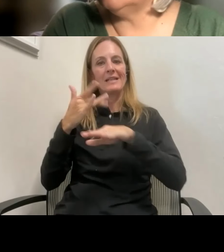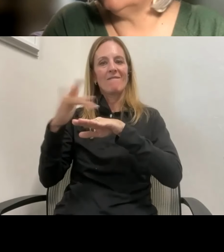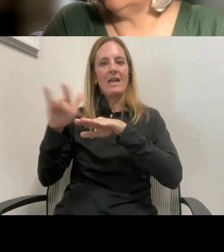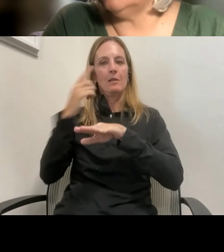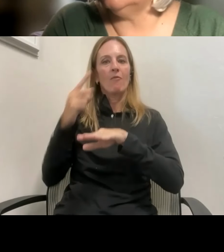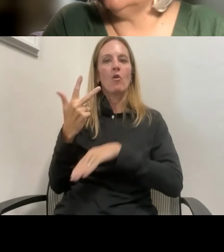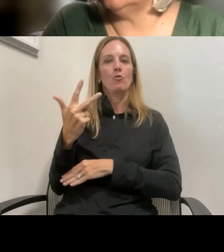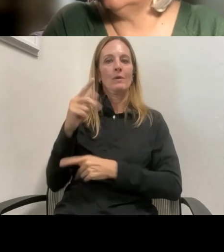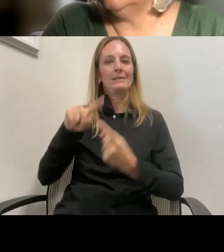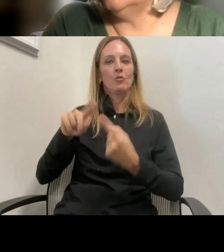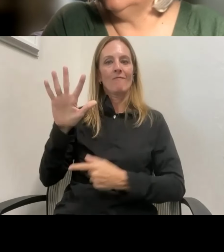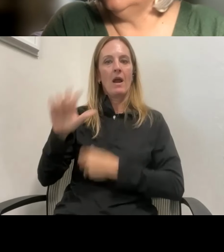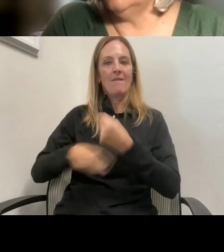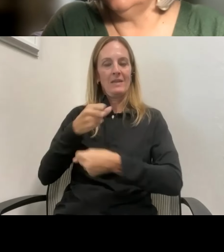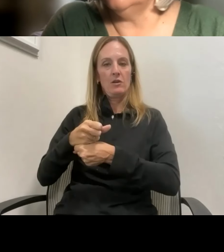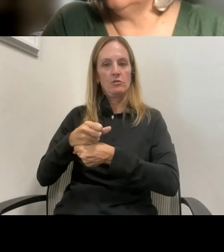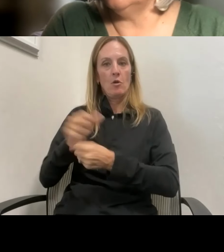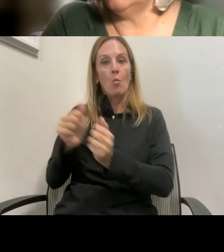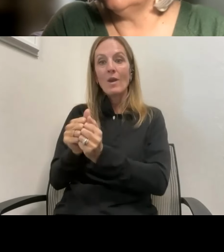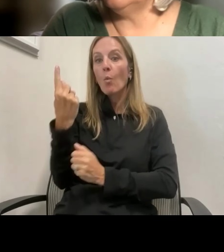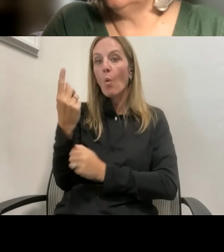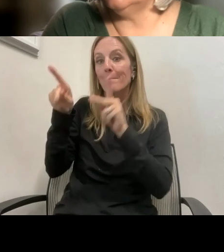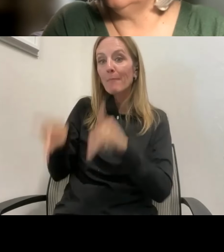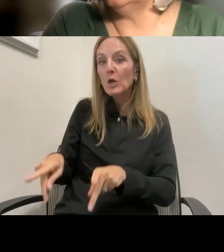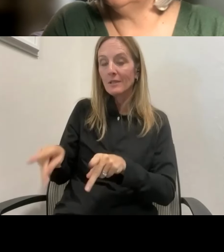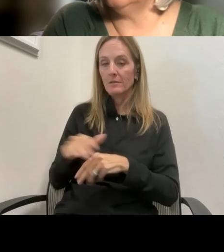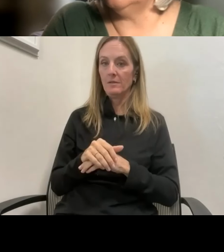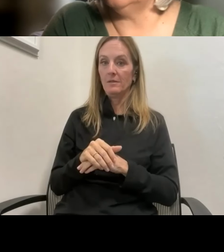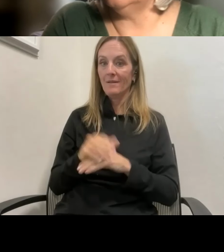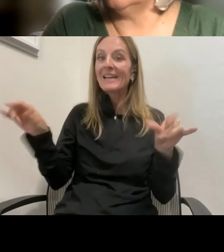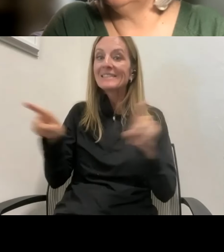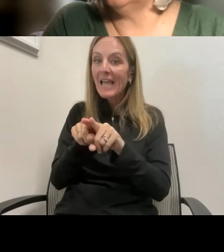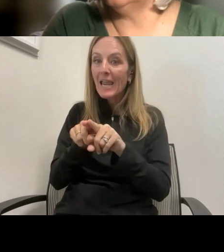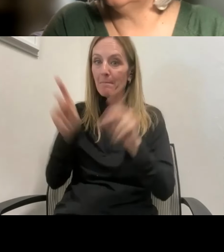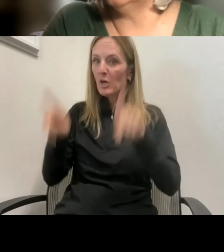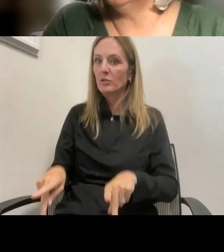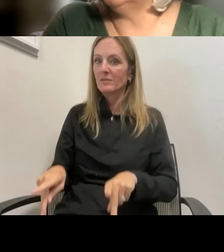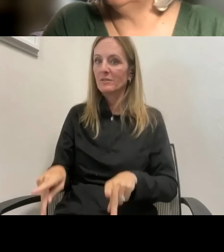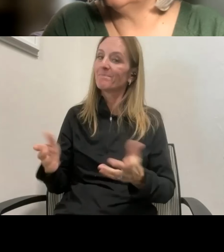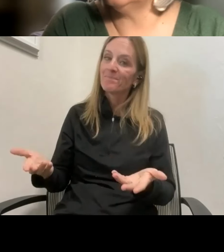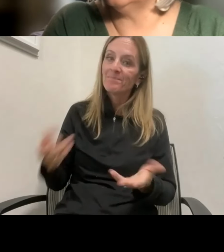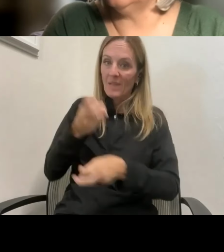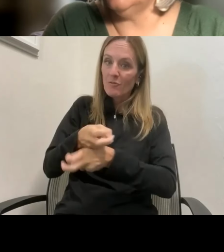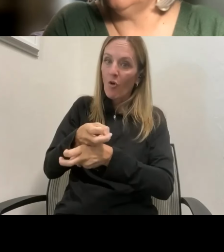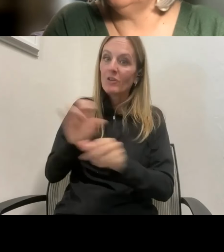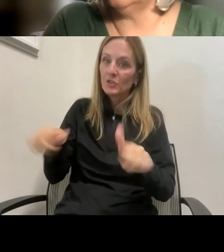there that long and that's a big challenge for our communities because we don't necessarily have that